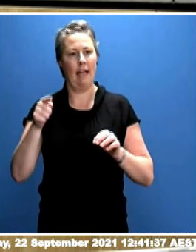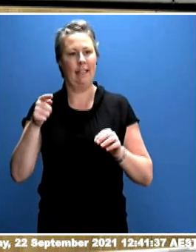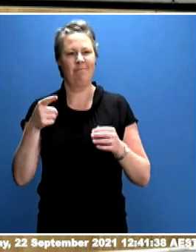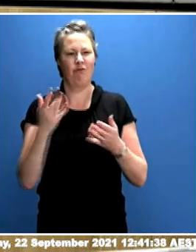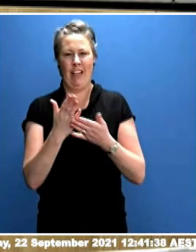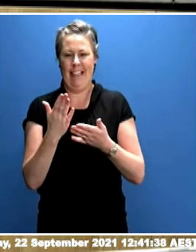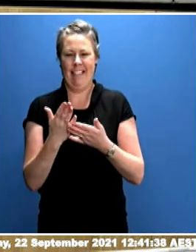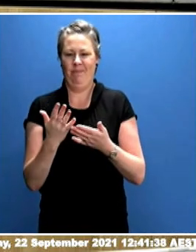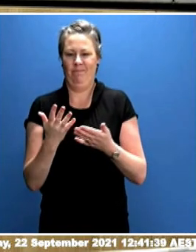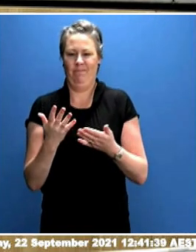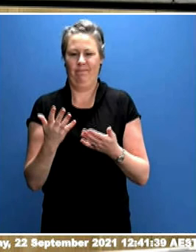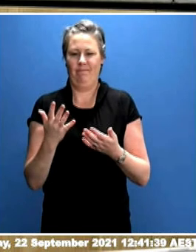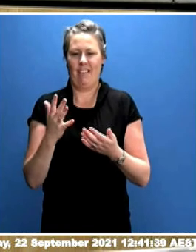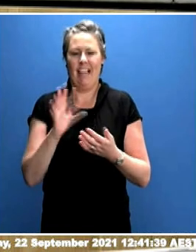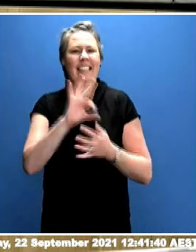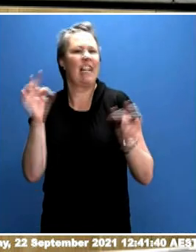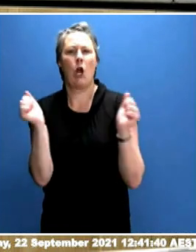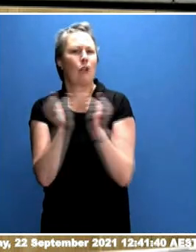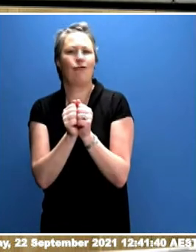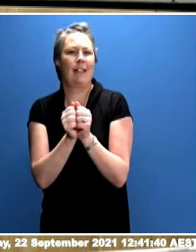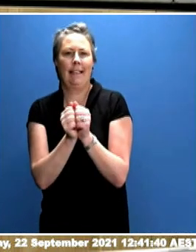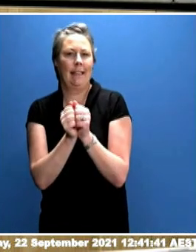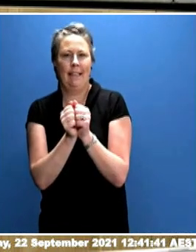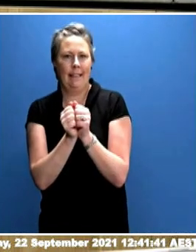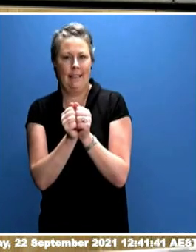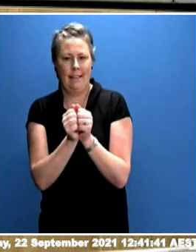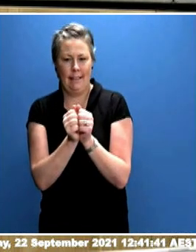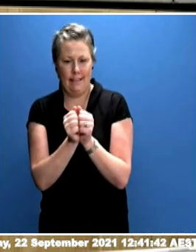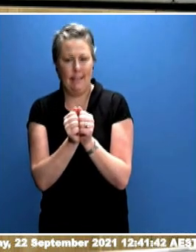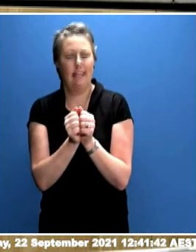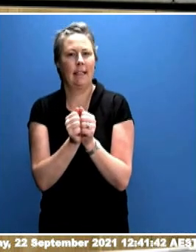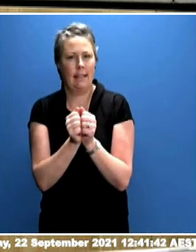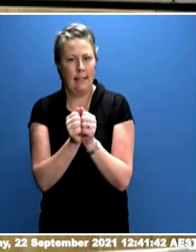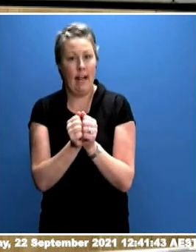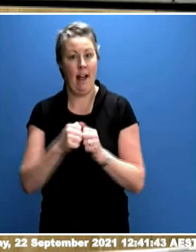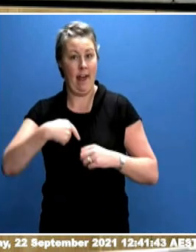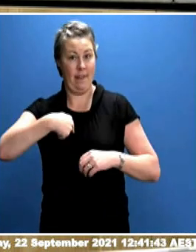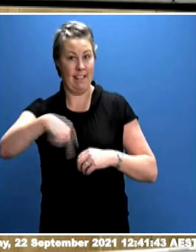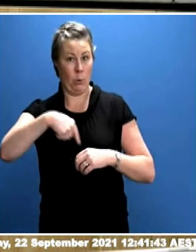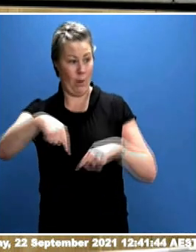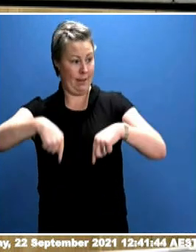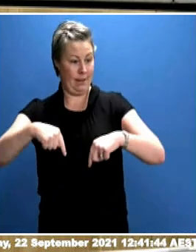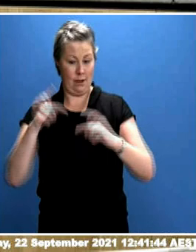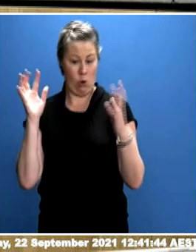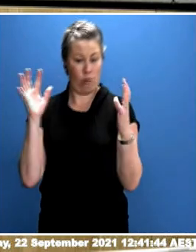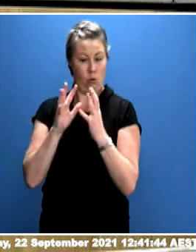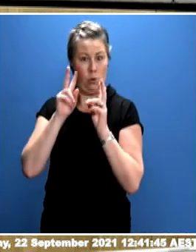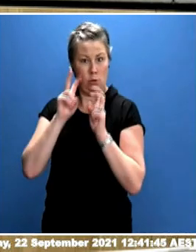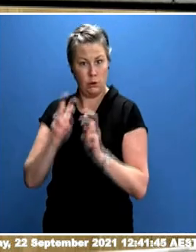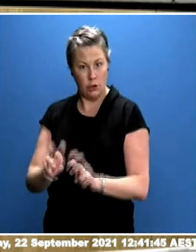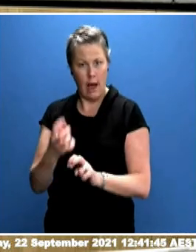Of course, as we're finding this week, the issues and concerns being faced by